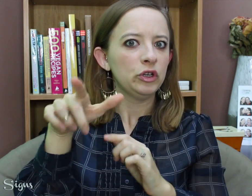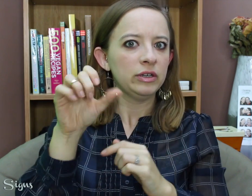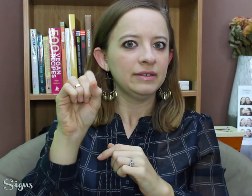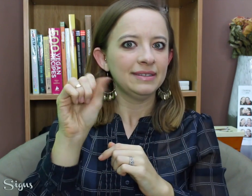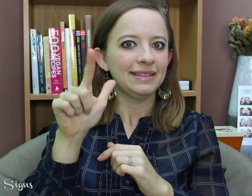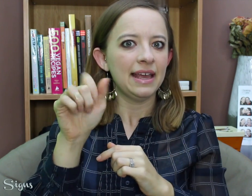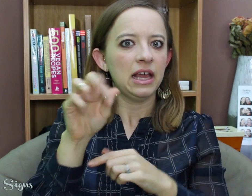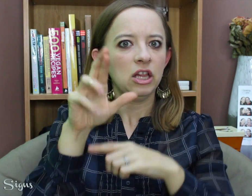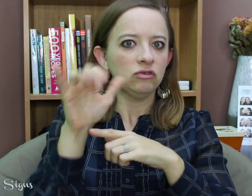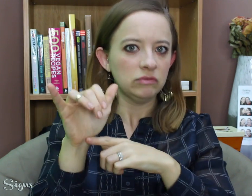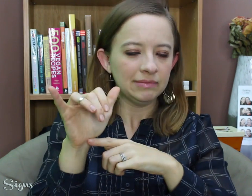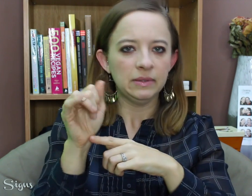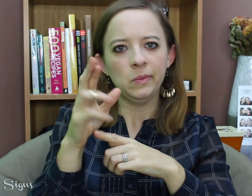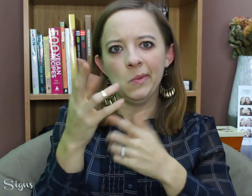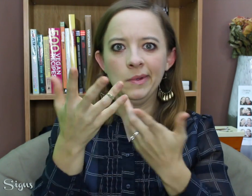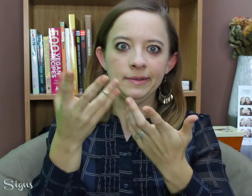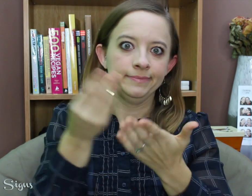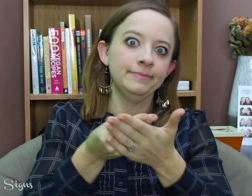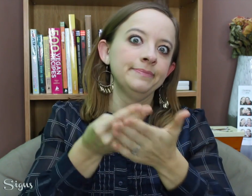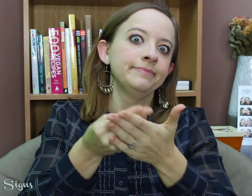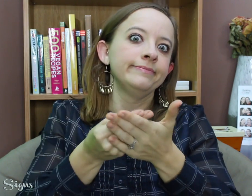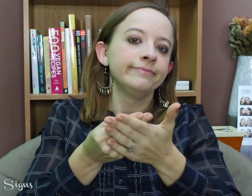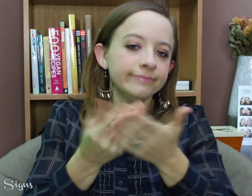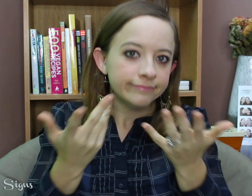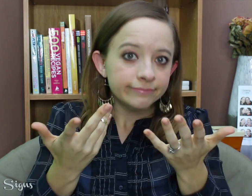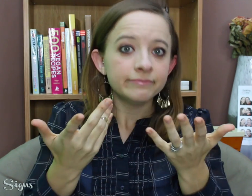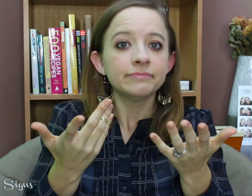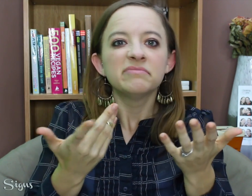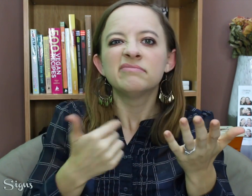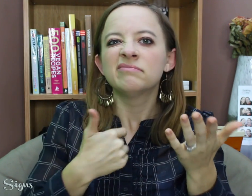on an interperter's salary or you know just